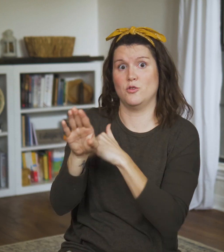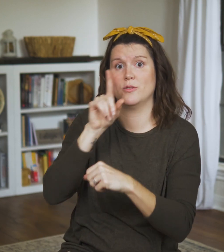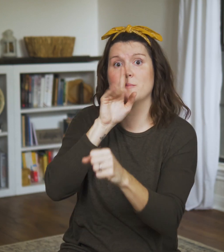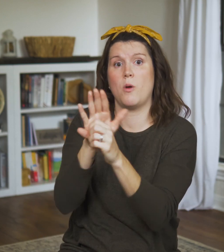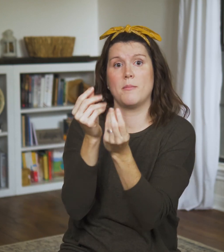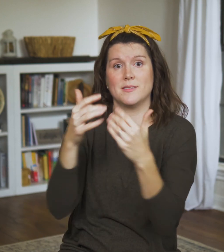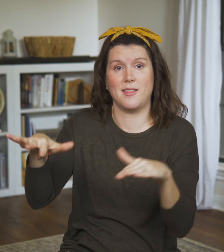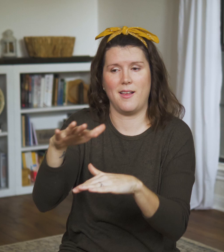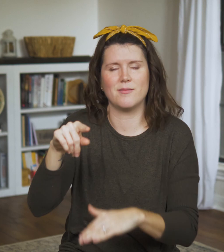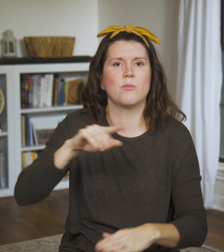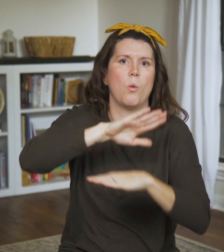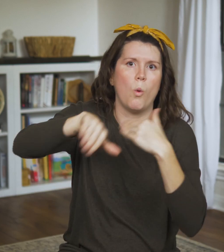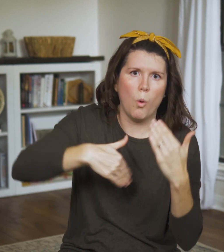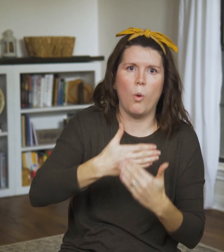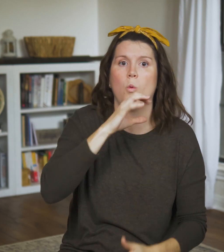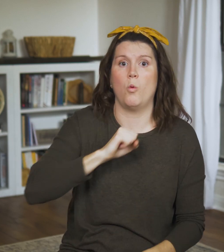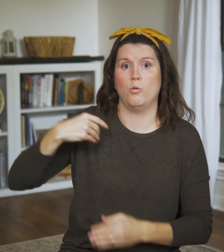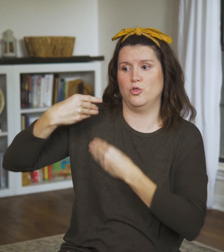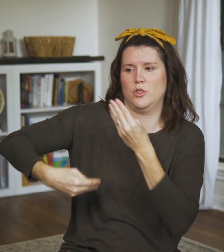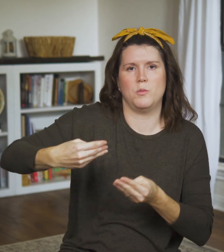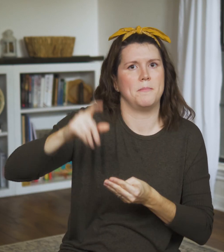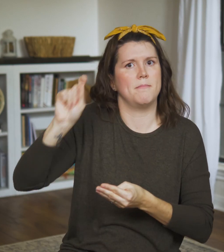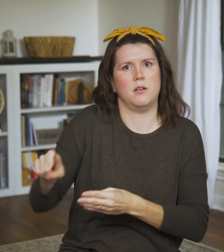and the leaders also need to verify